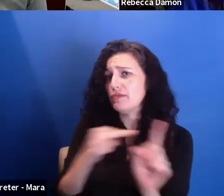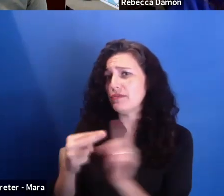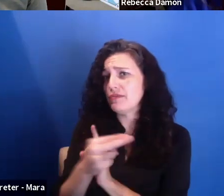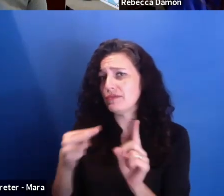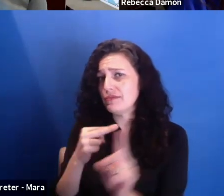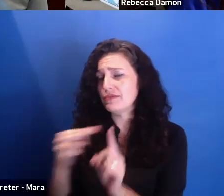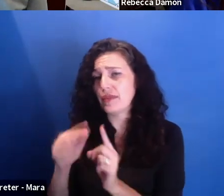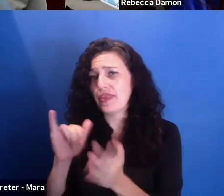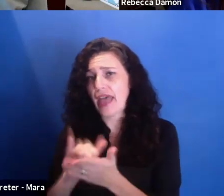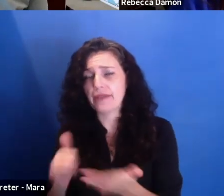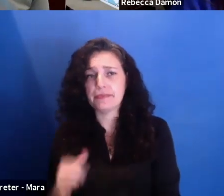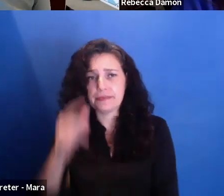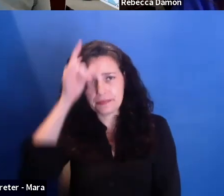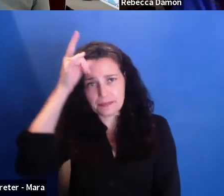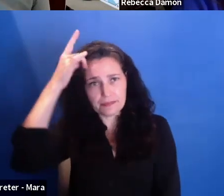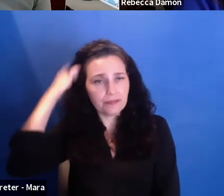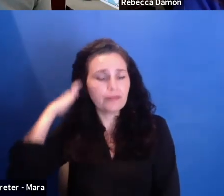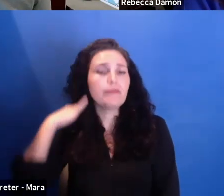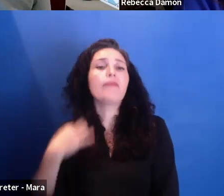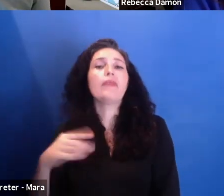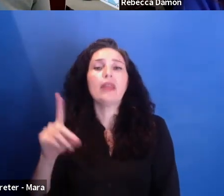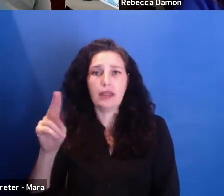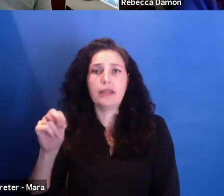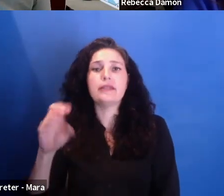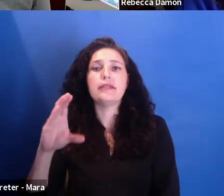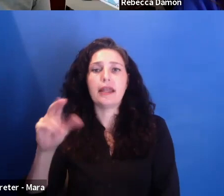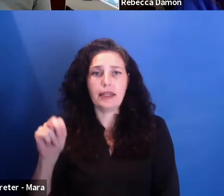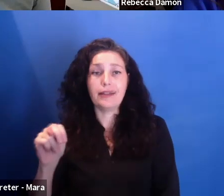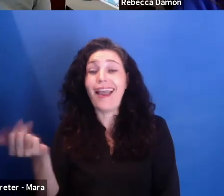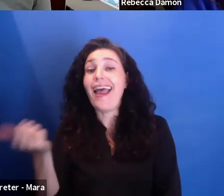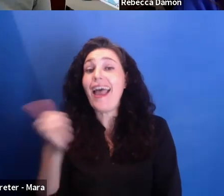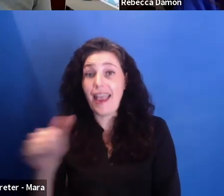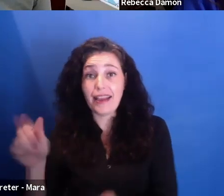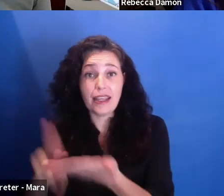Sure, well, so for any contract whatsoever, we reject the idea that a producer or an employer